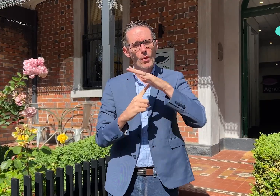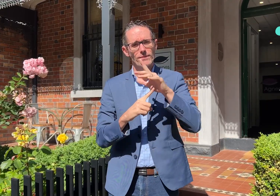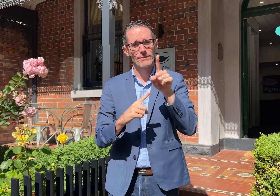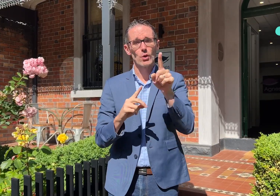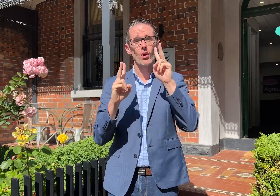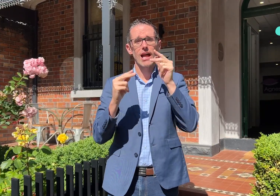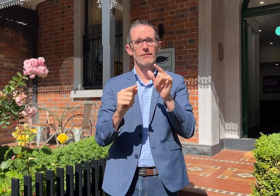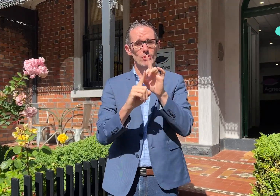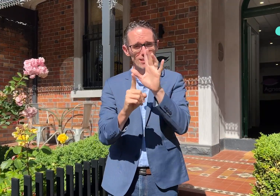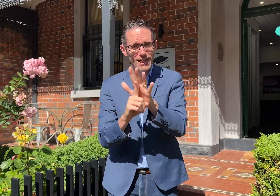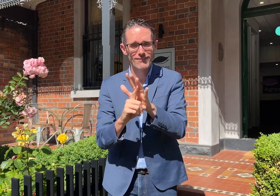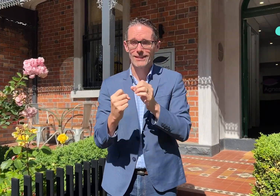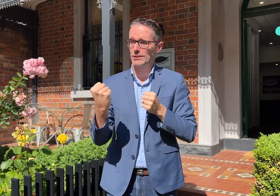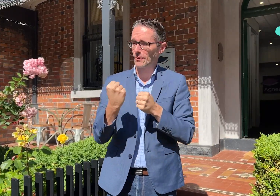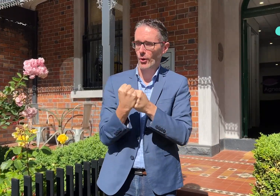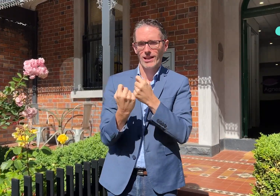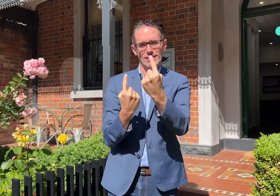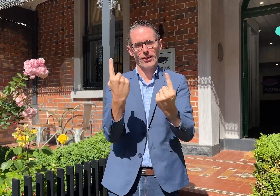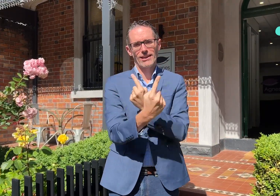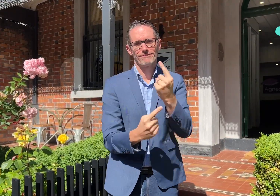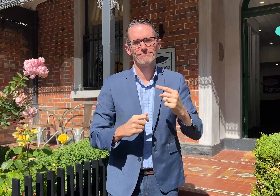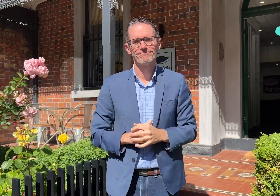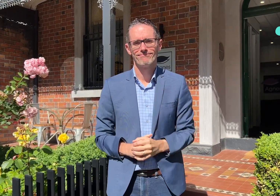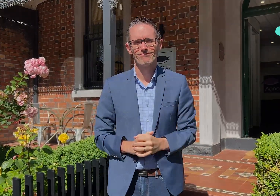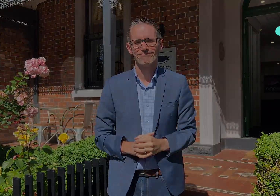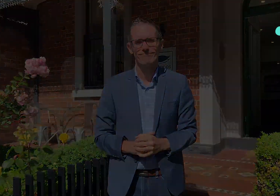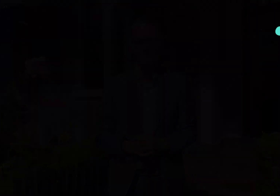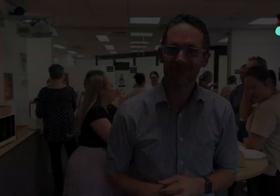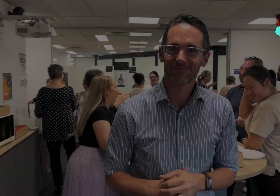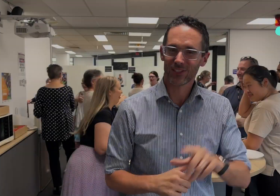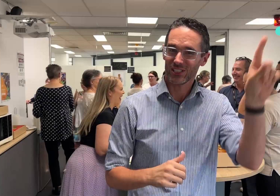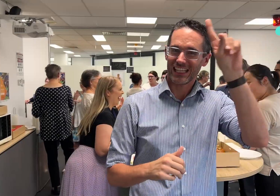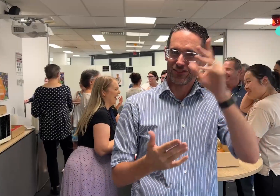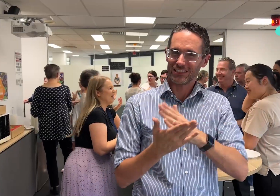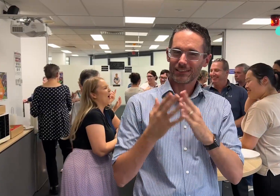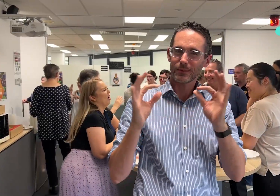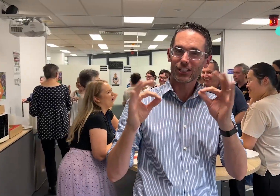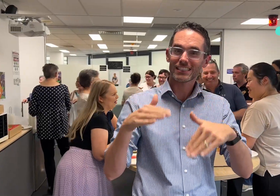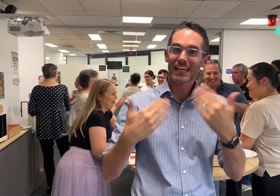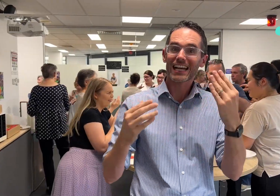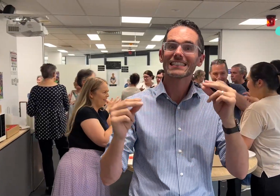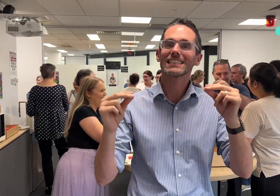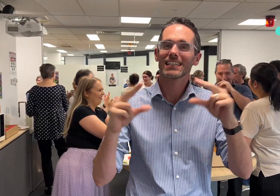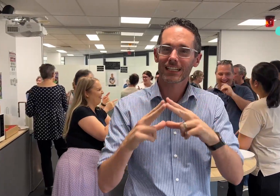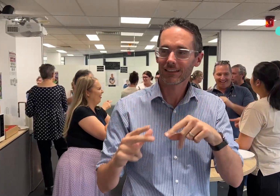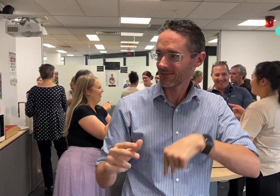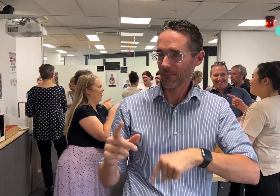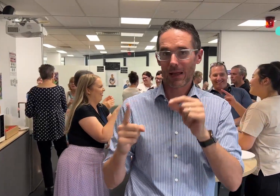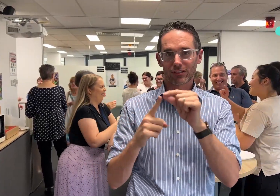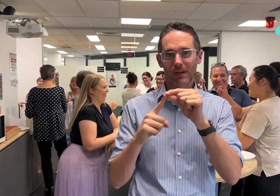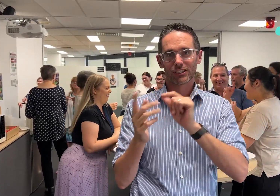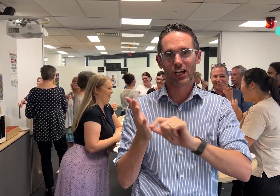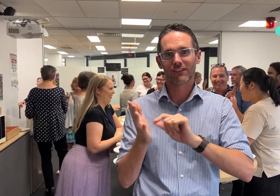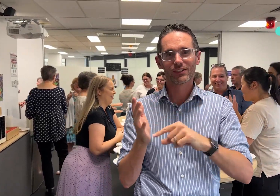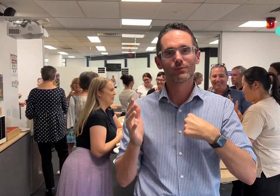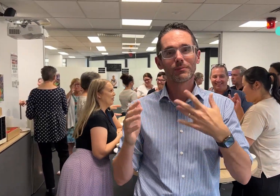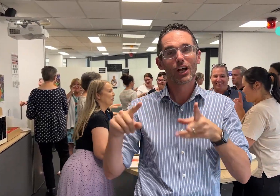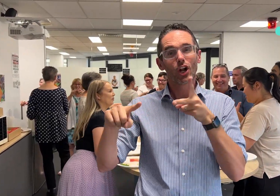It's important to look after yourself and support one another. It's a special day here in Sydney at the Parramatta office